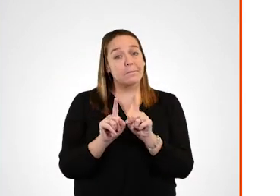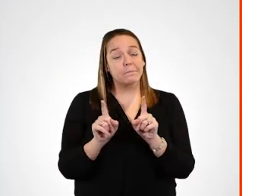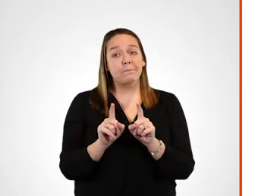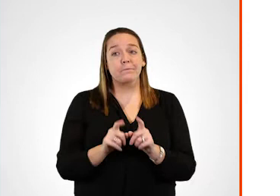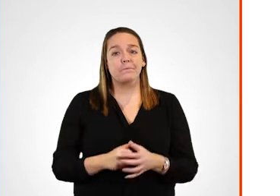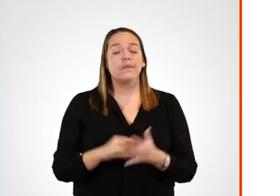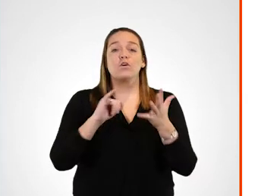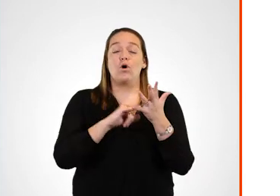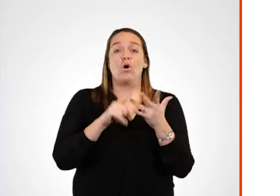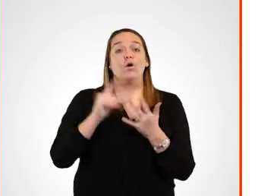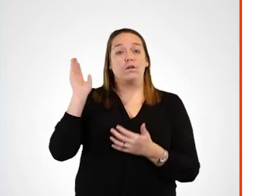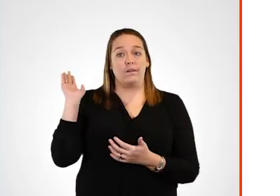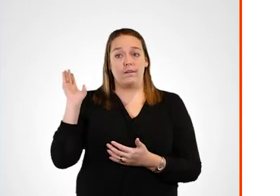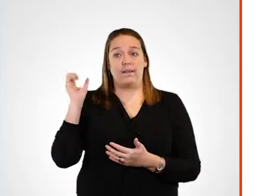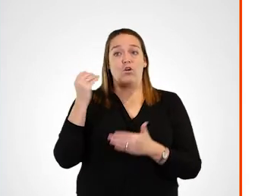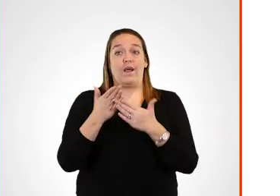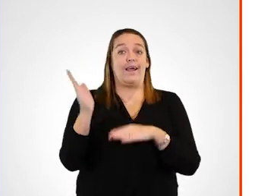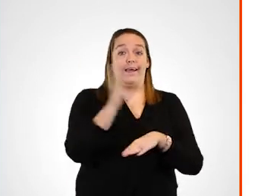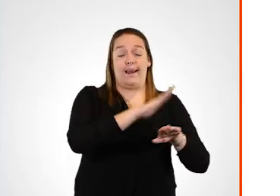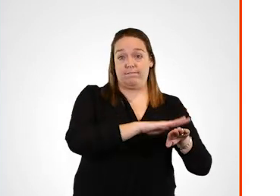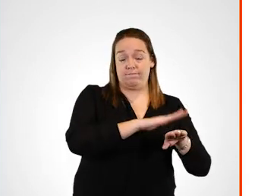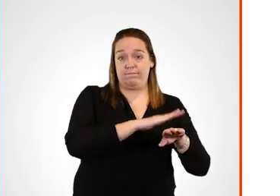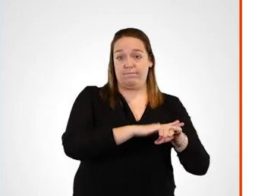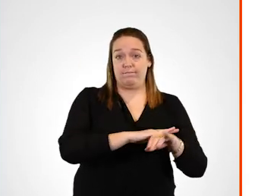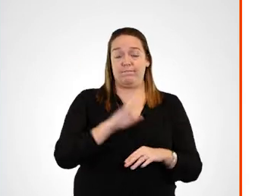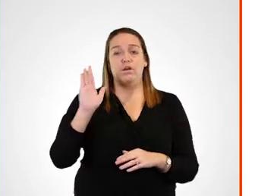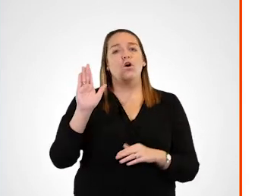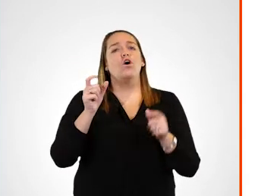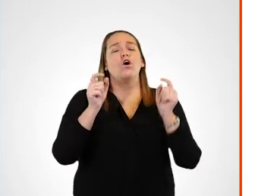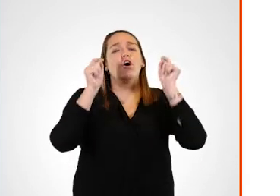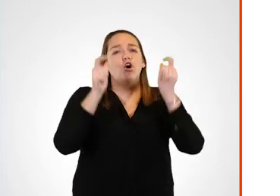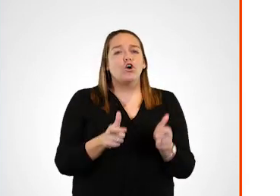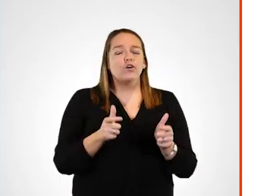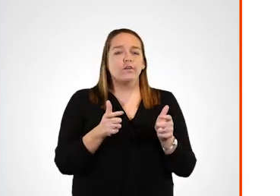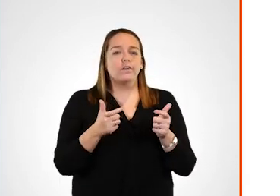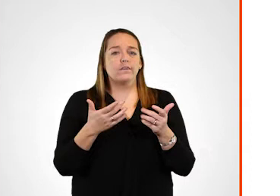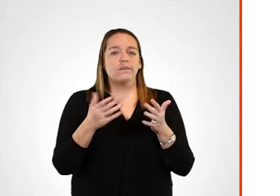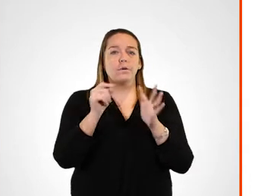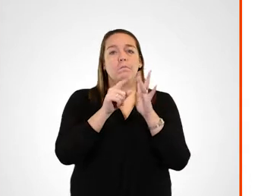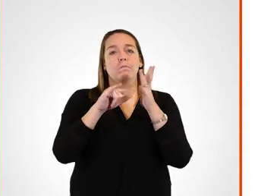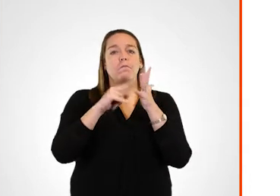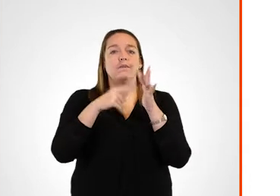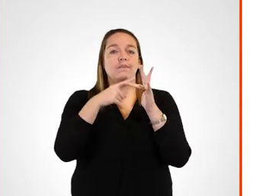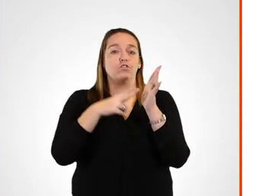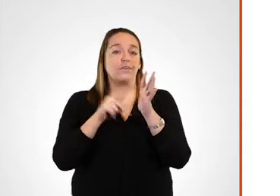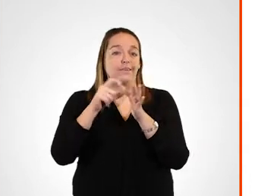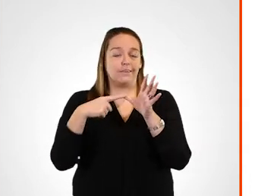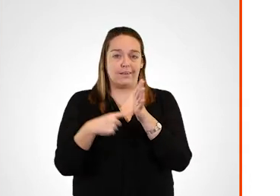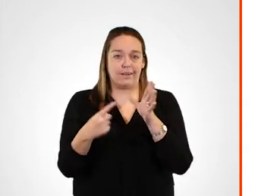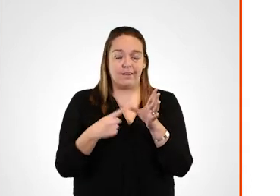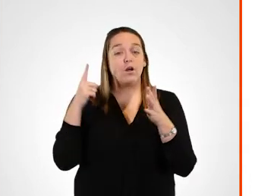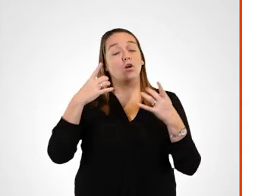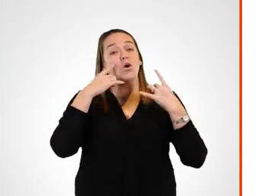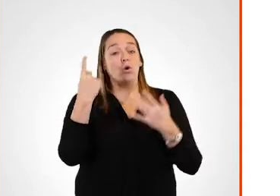So in the left chart the early position data shows that the typically developing